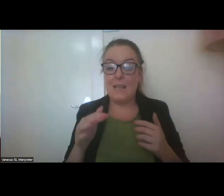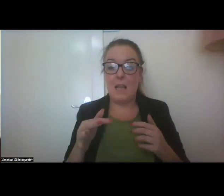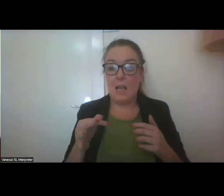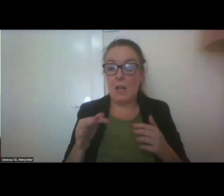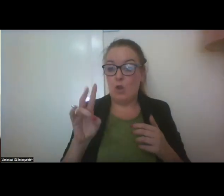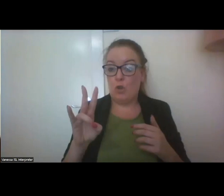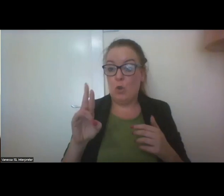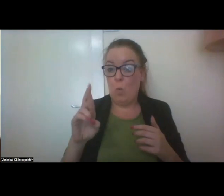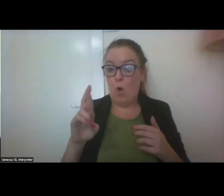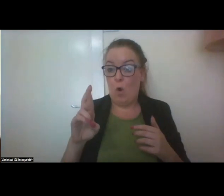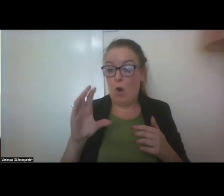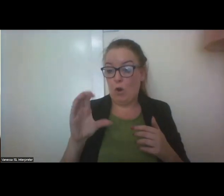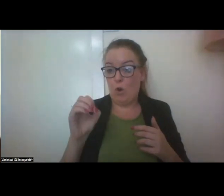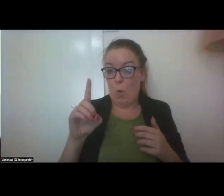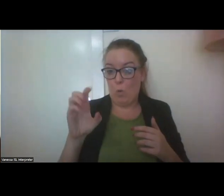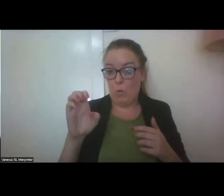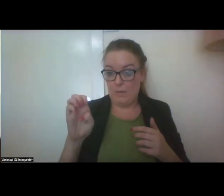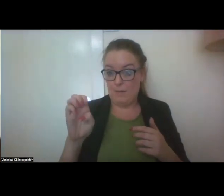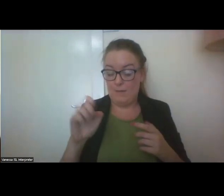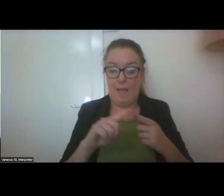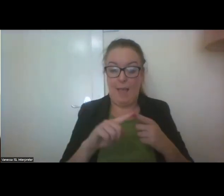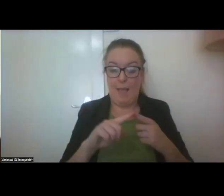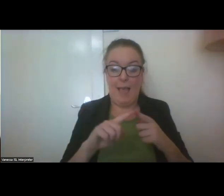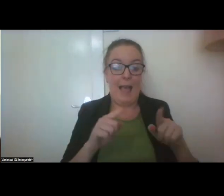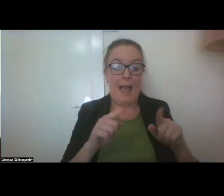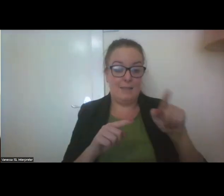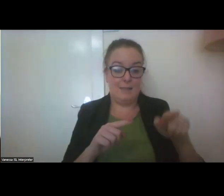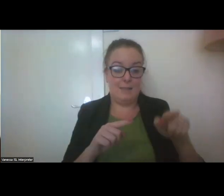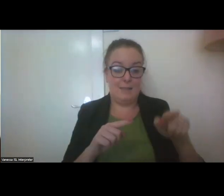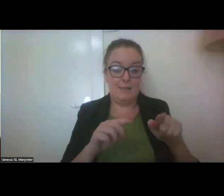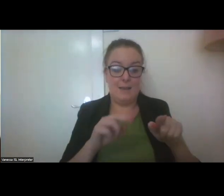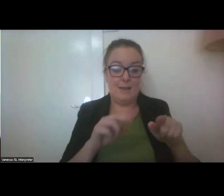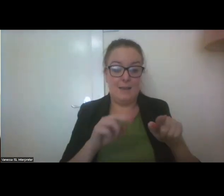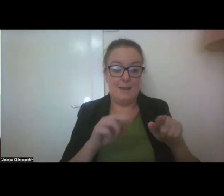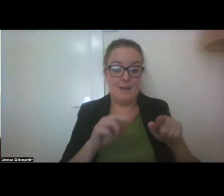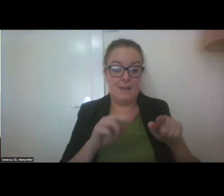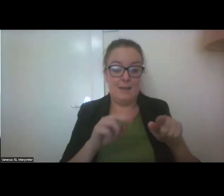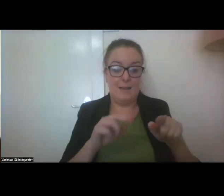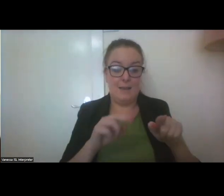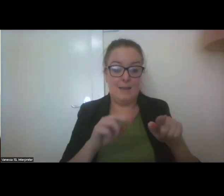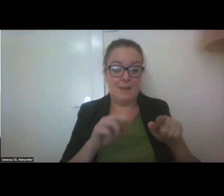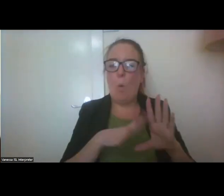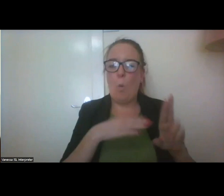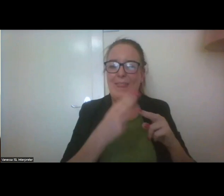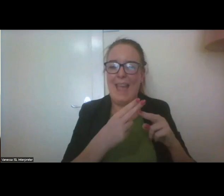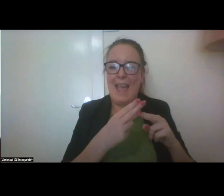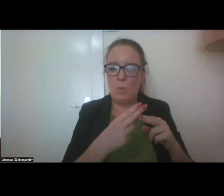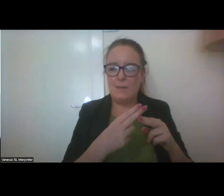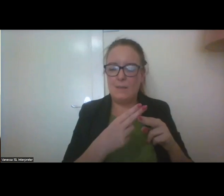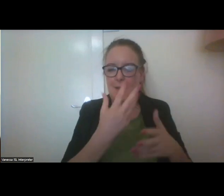it will open up NaviLens Go without having to download the application. So, you can actually access that information